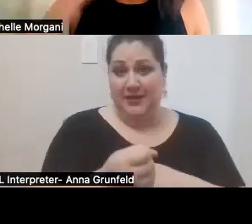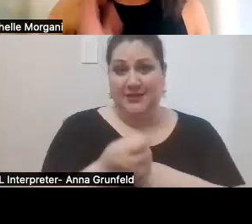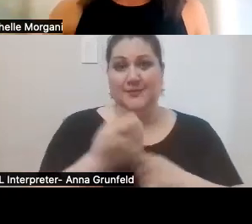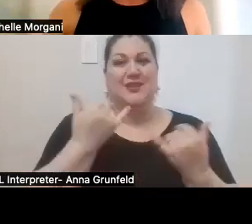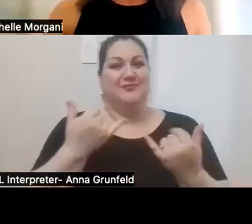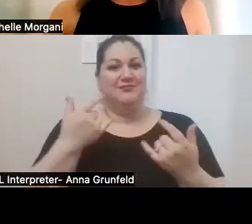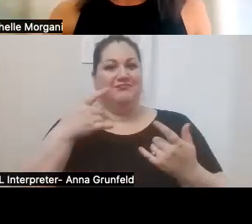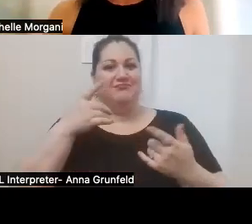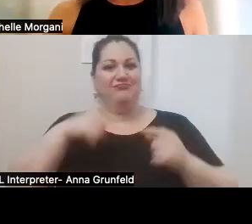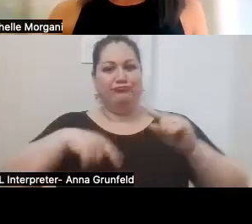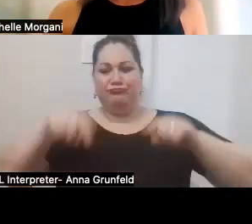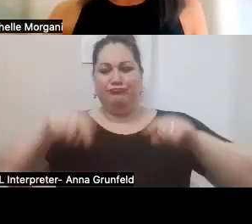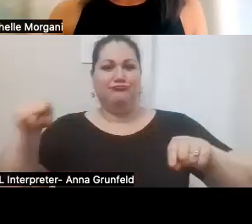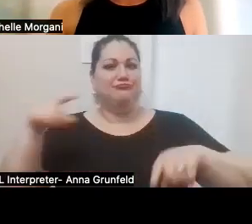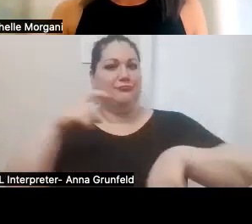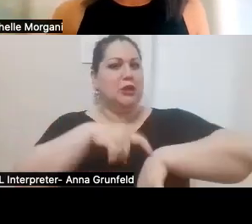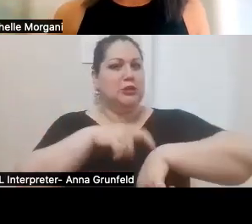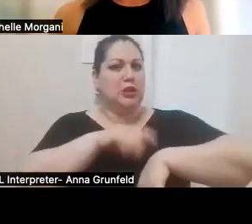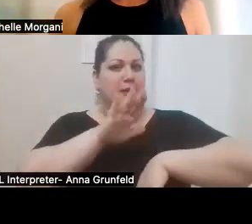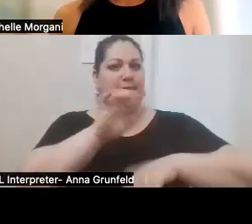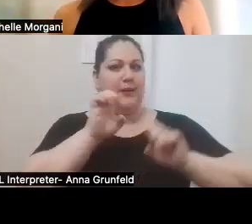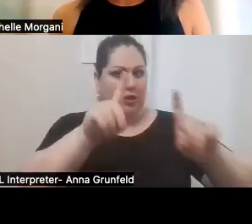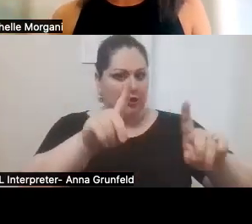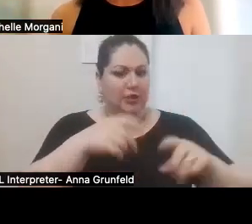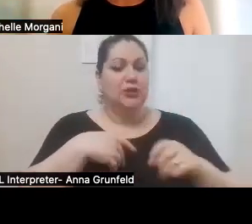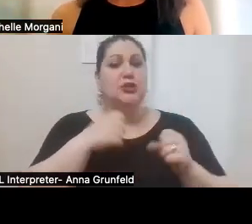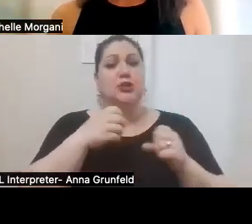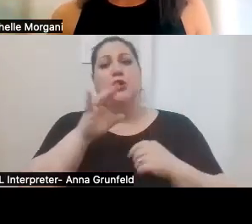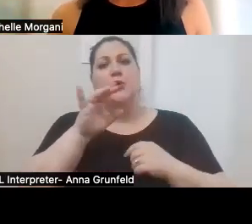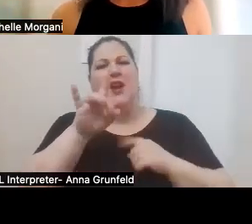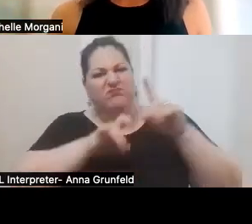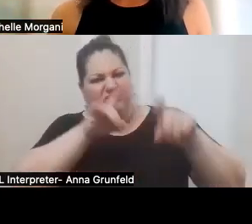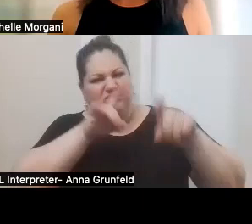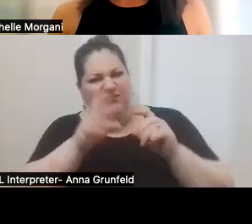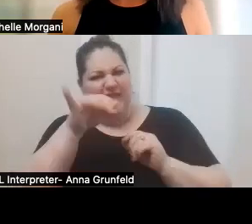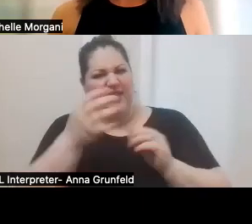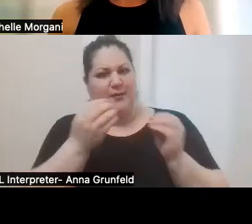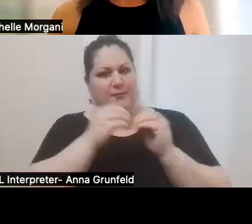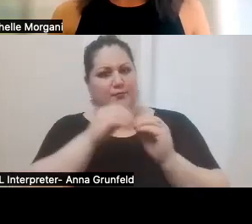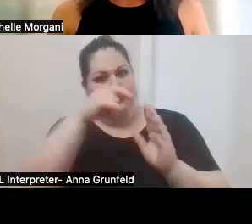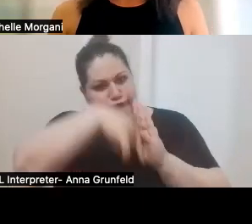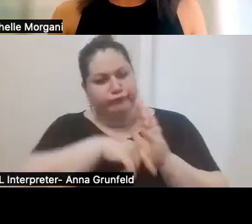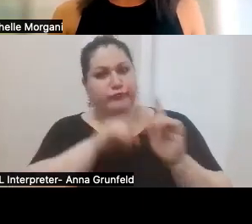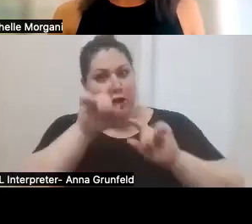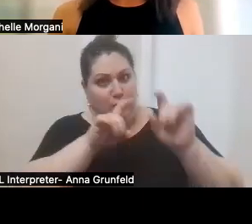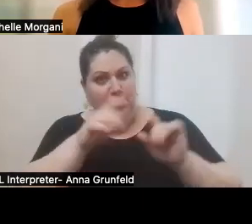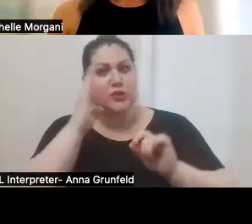and therefore asking some of these additional questions really help to drive what our next steps will be around their technology use.